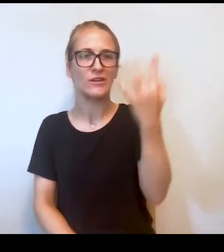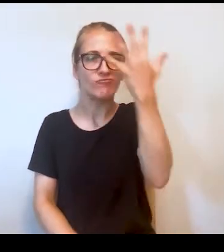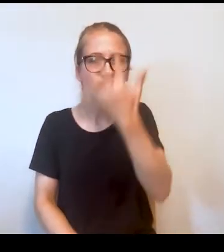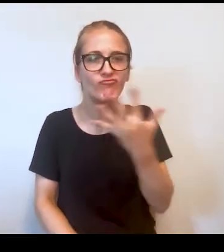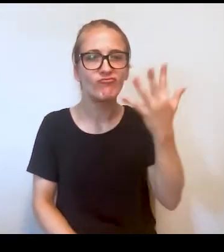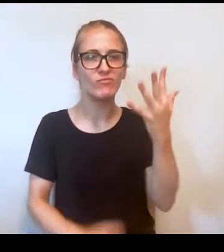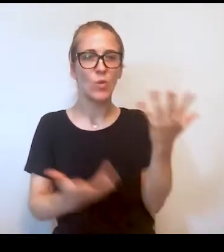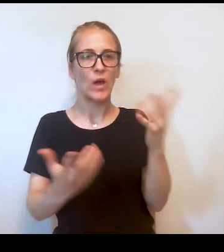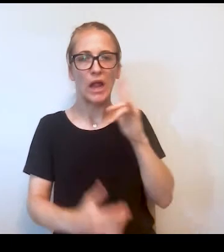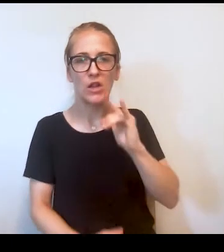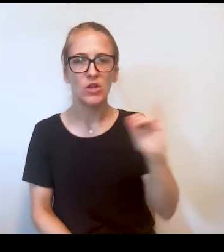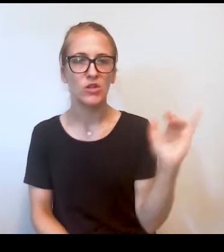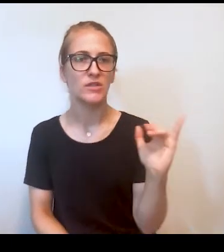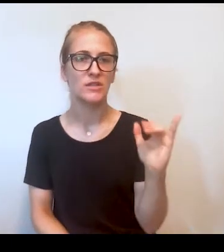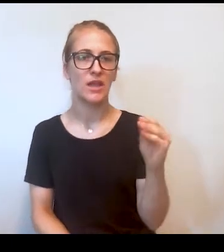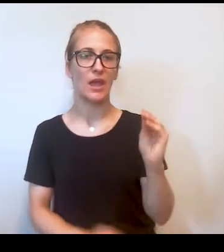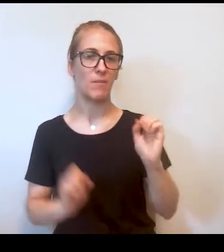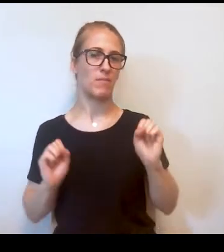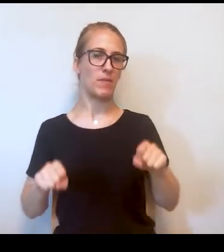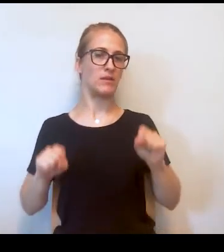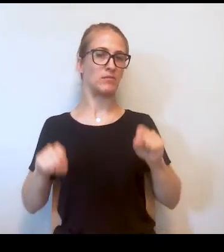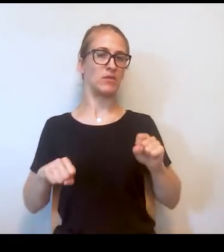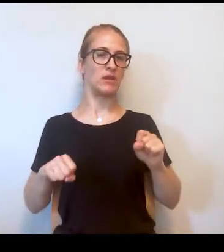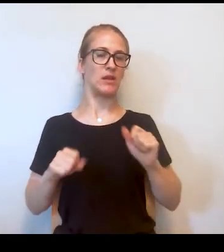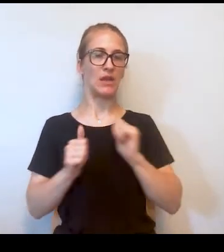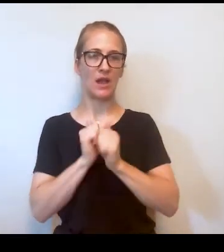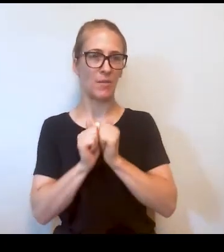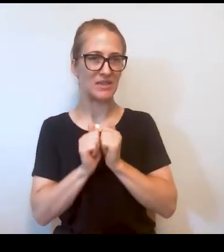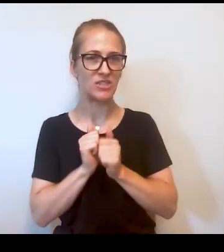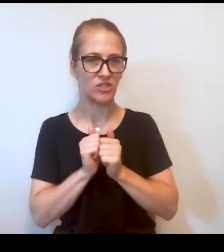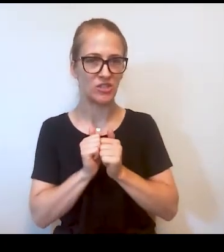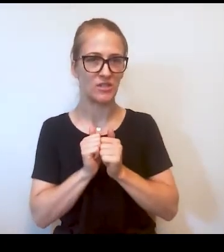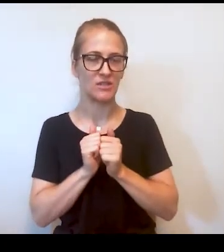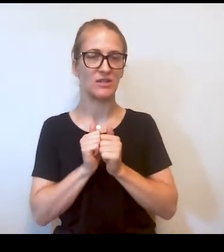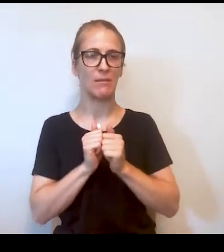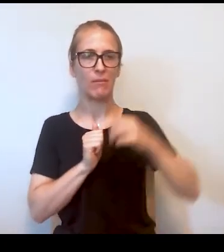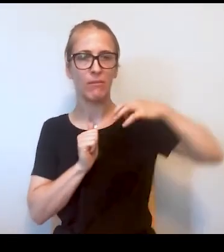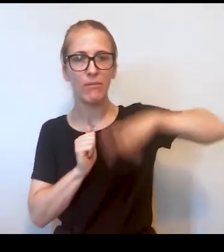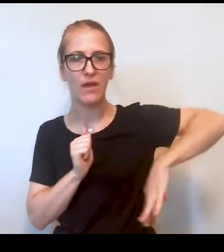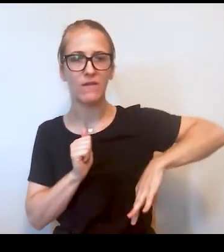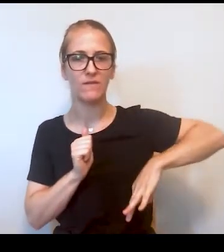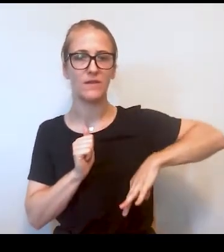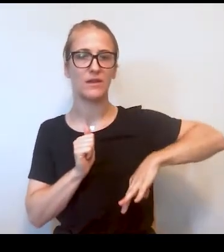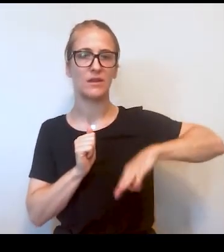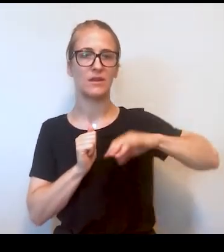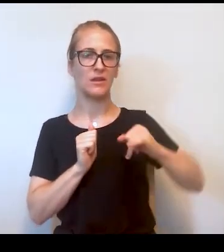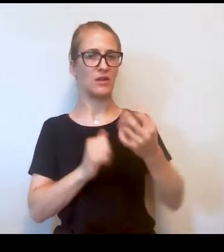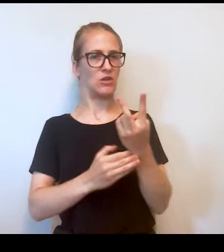And the possibility of competition and edge is... These two things are at odds with each other.